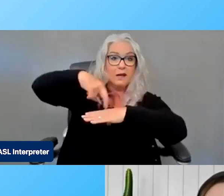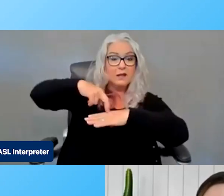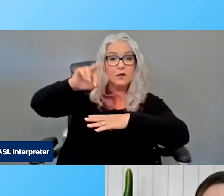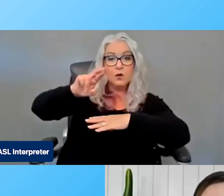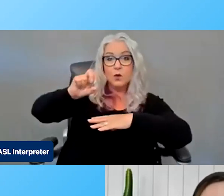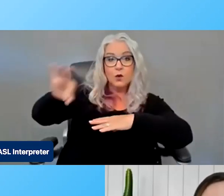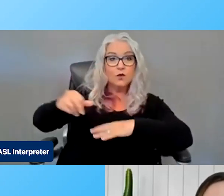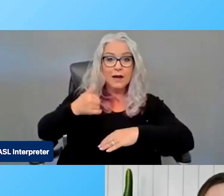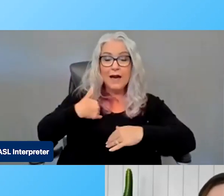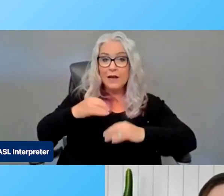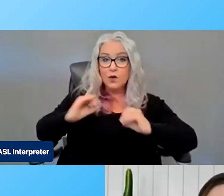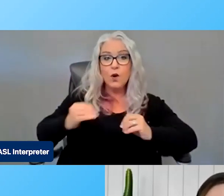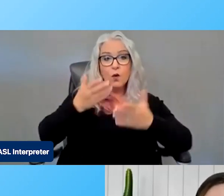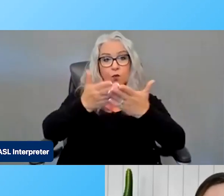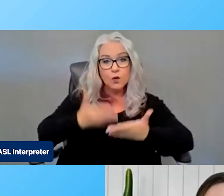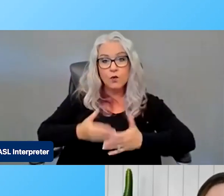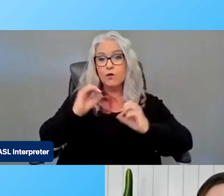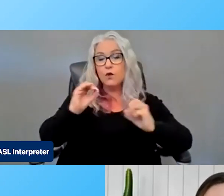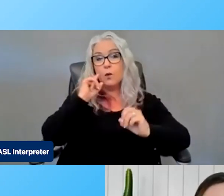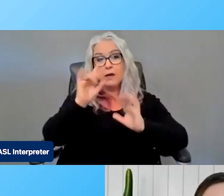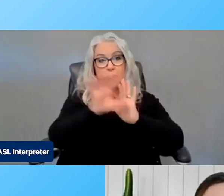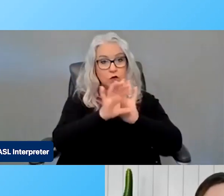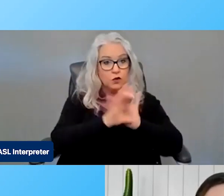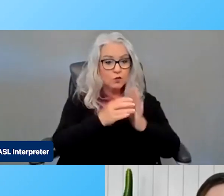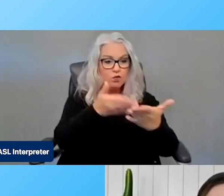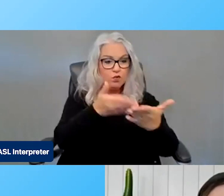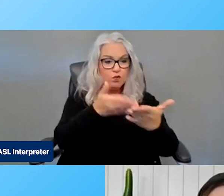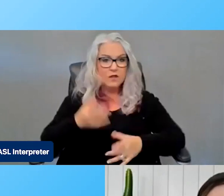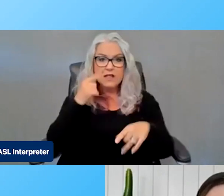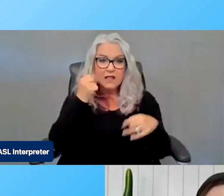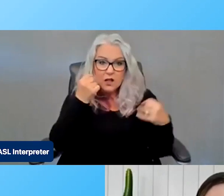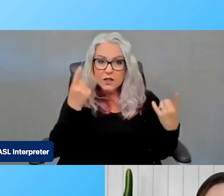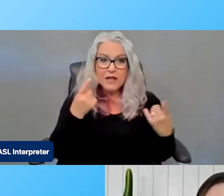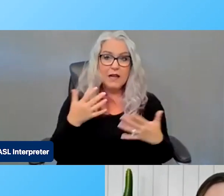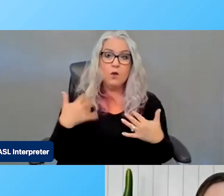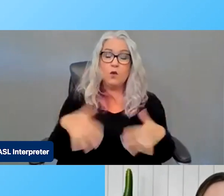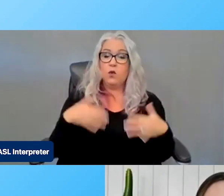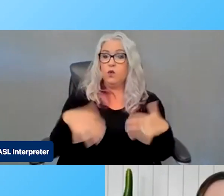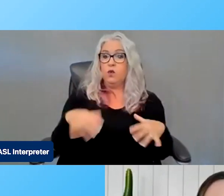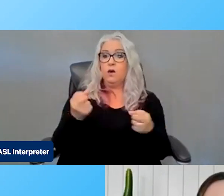No photos. And likely at that point didn't fully understand the extent of the damages himself.